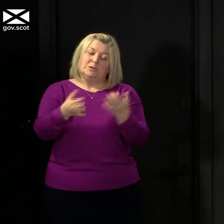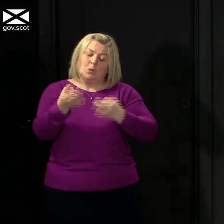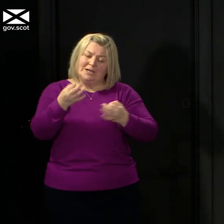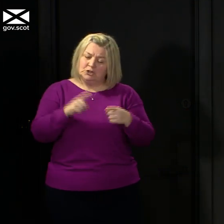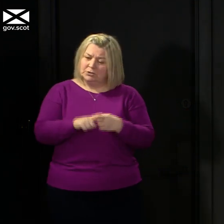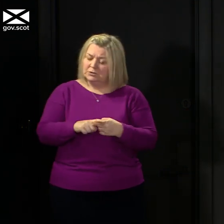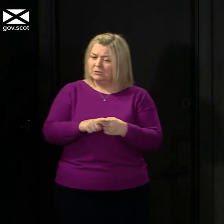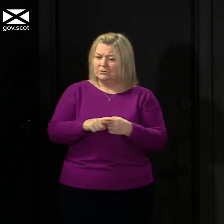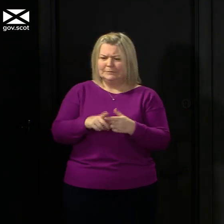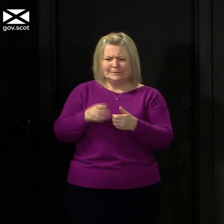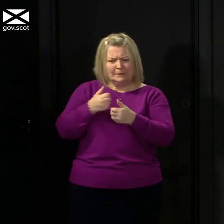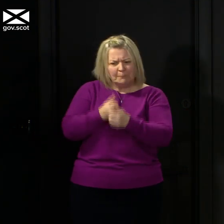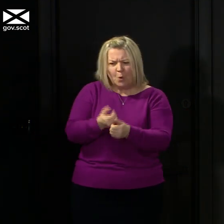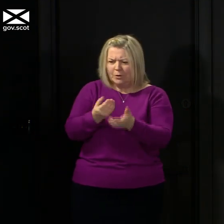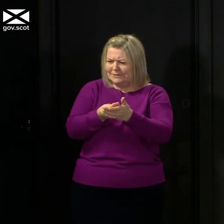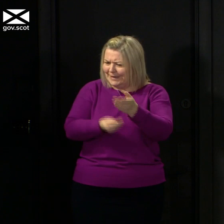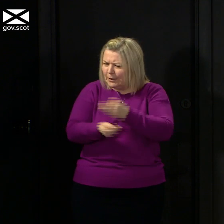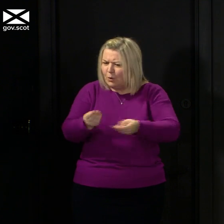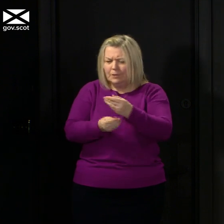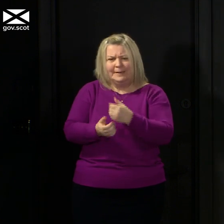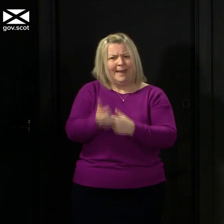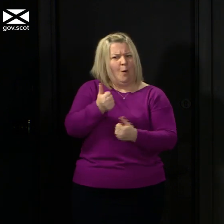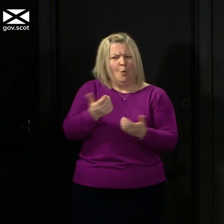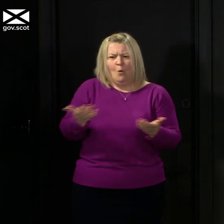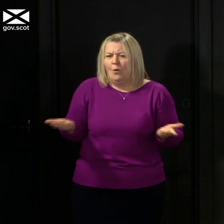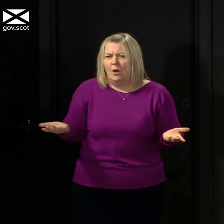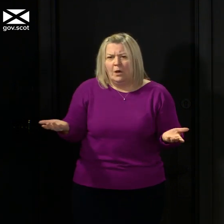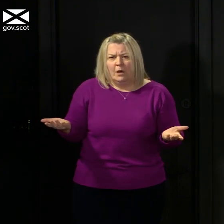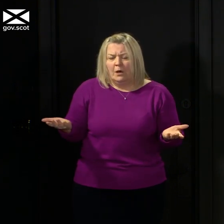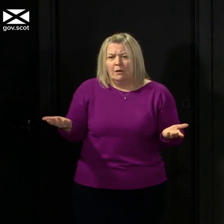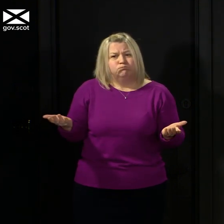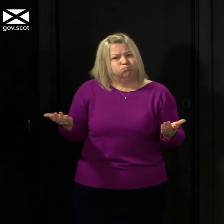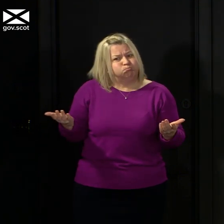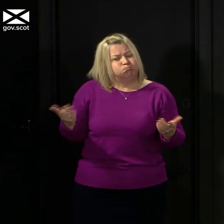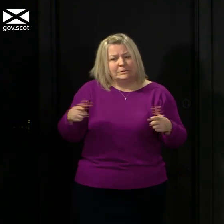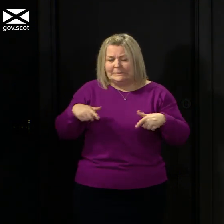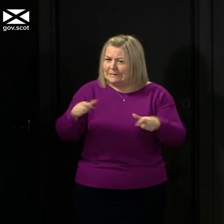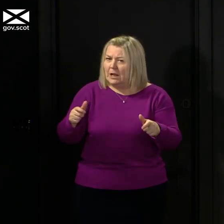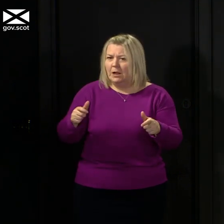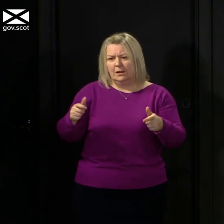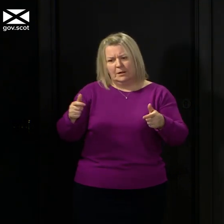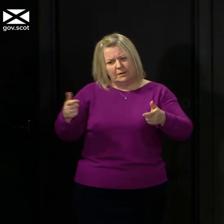in this really difficult time remain under ongoing review. I think I've mentioned at